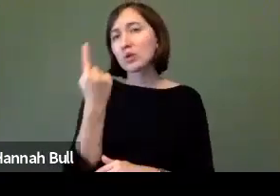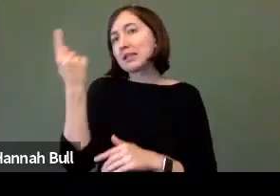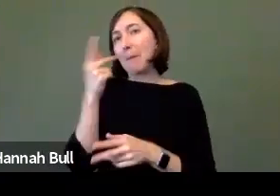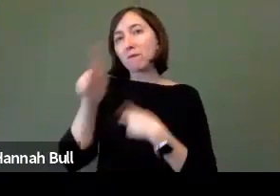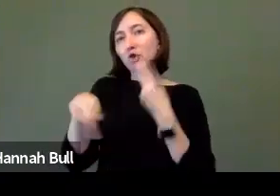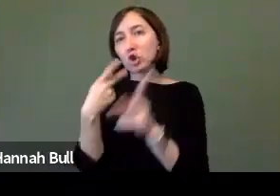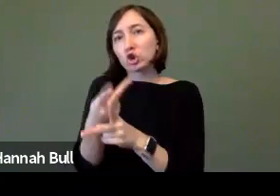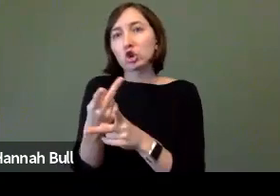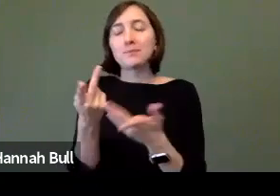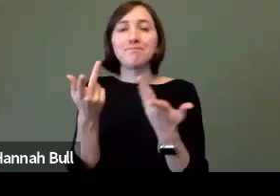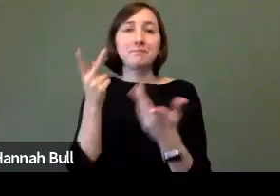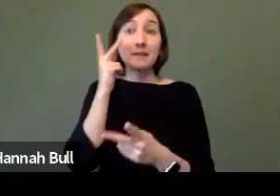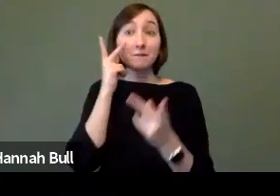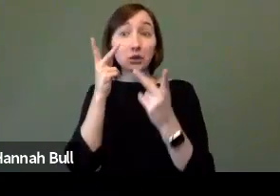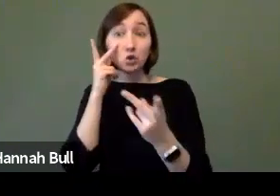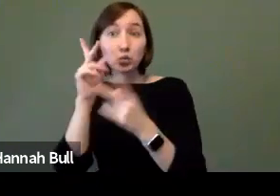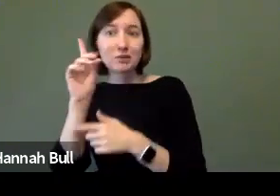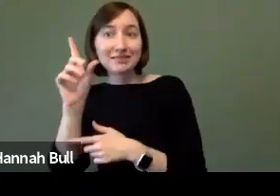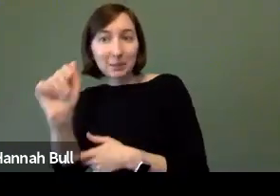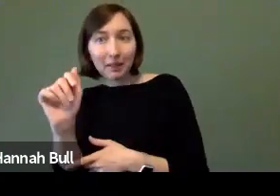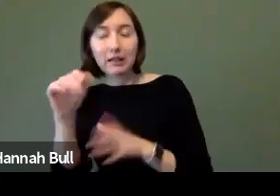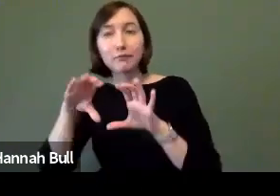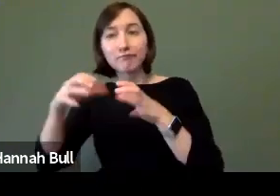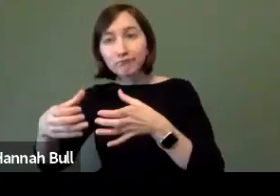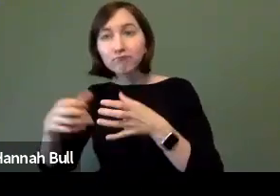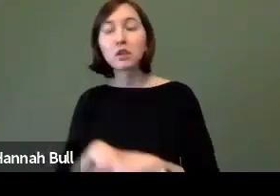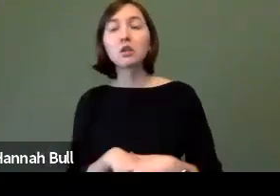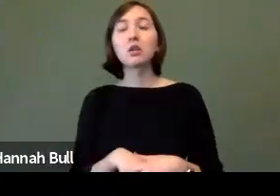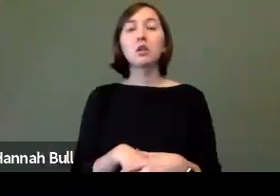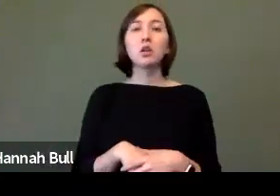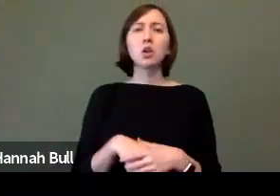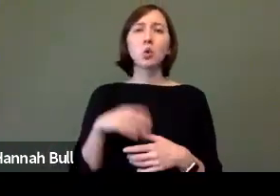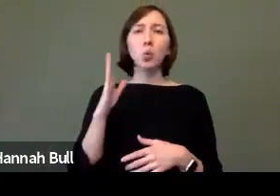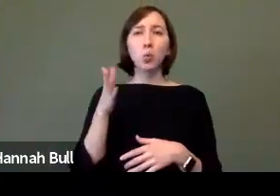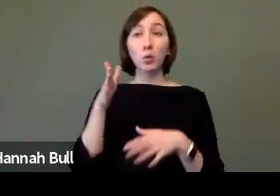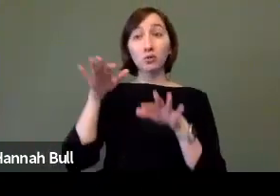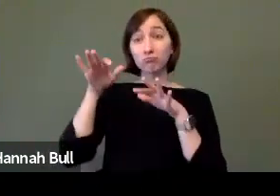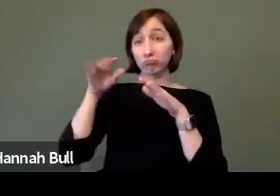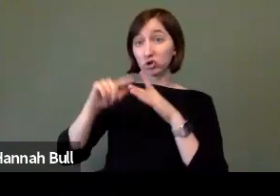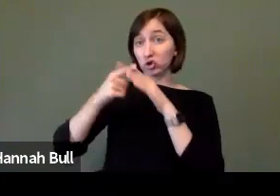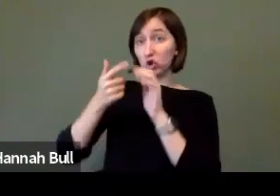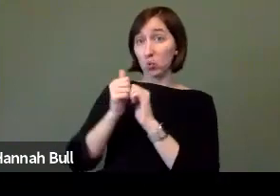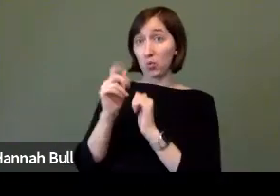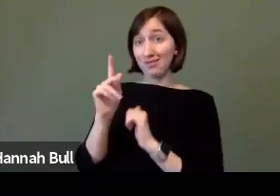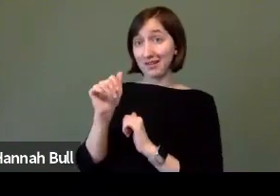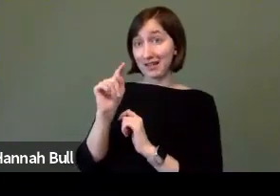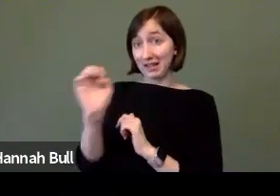that serves people with visual disabilities. I'll let Kate talk about DD councils.